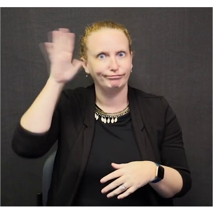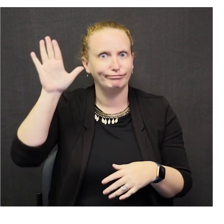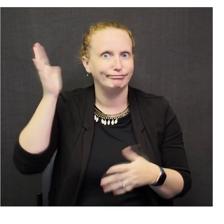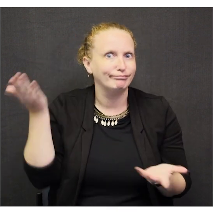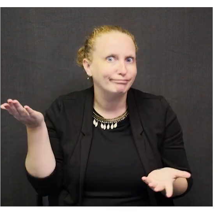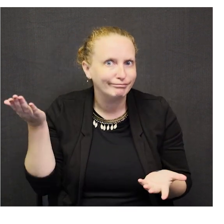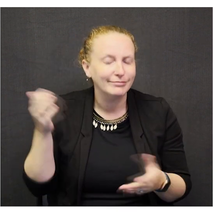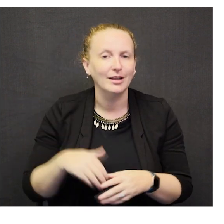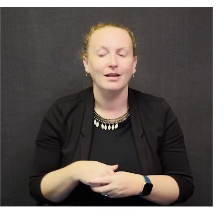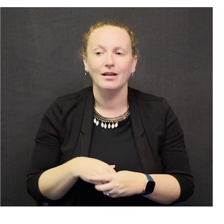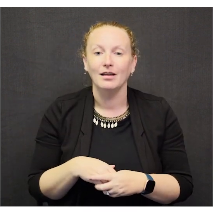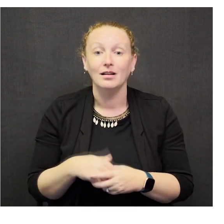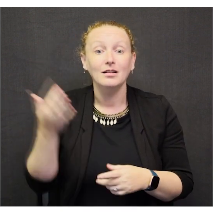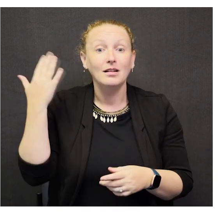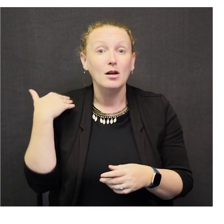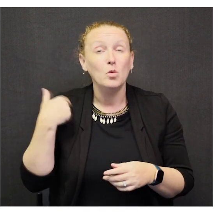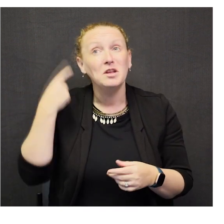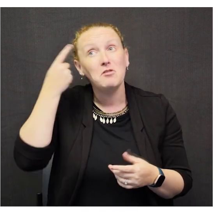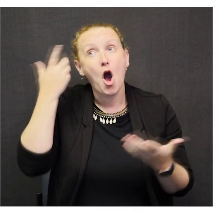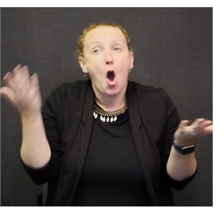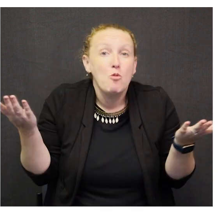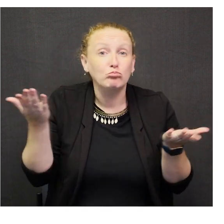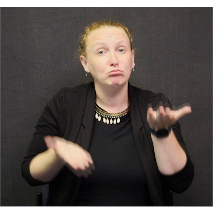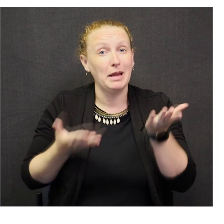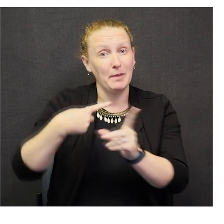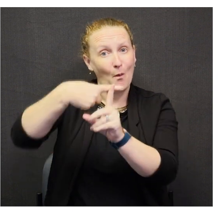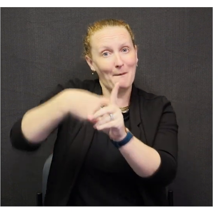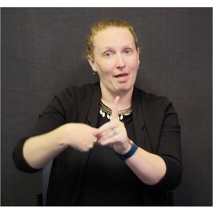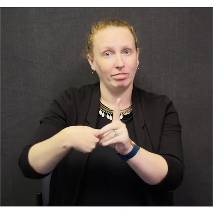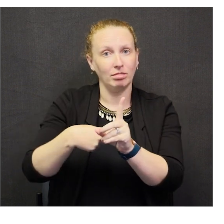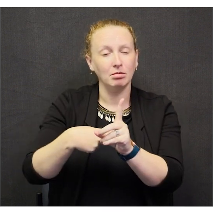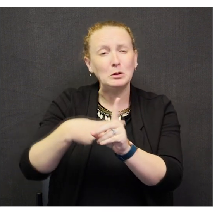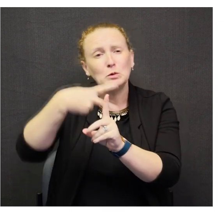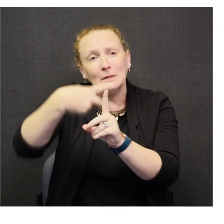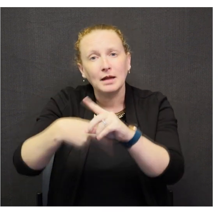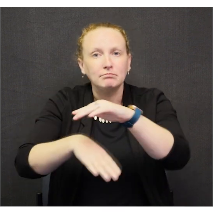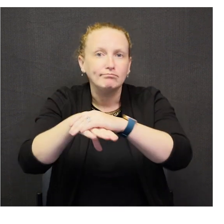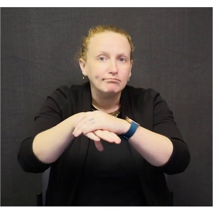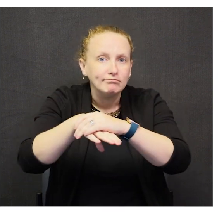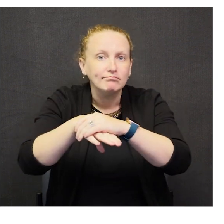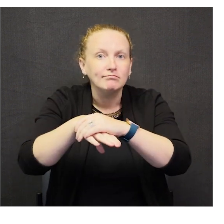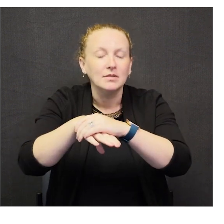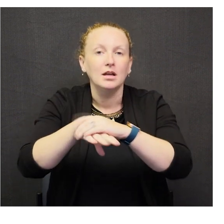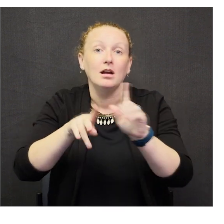work from home arrangement will last a month, maybe two months. But as Massachusetts begins